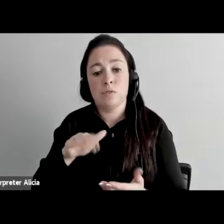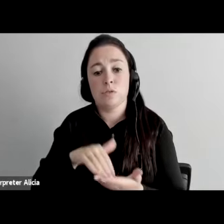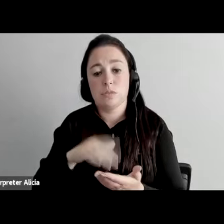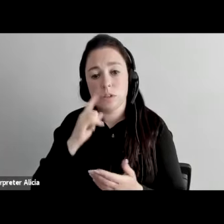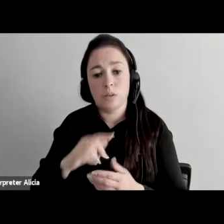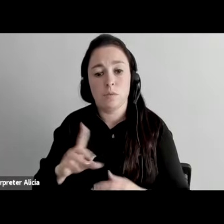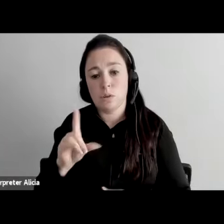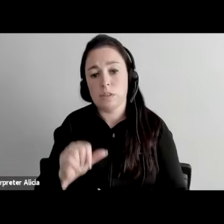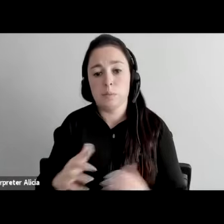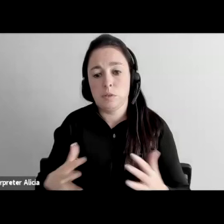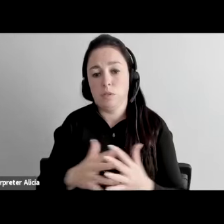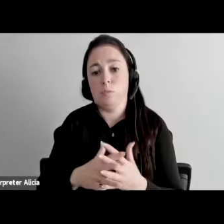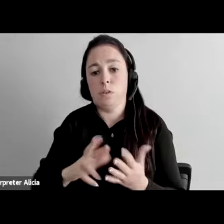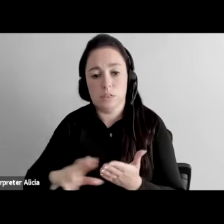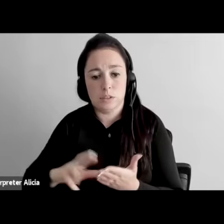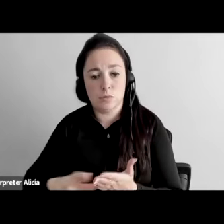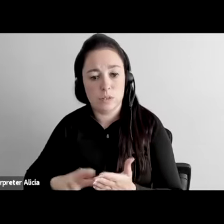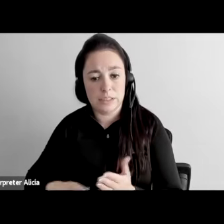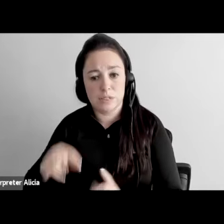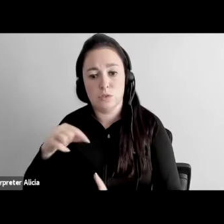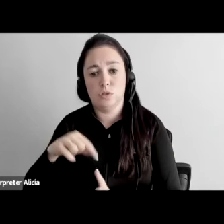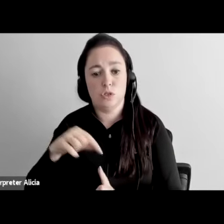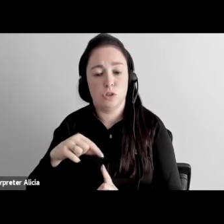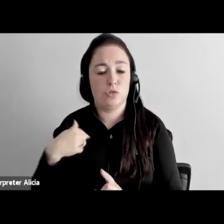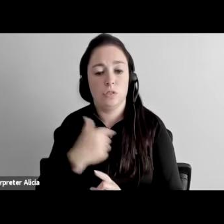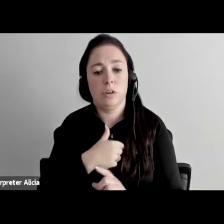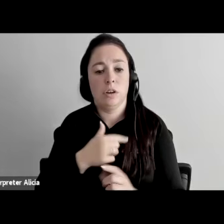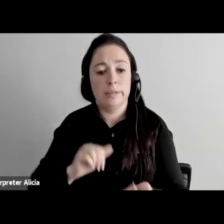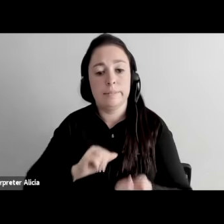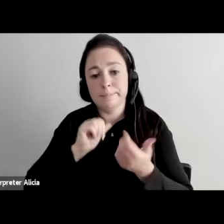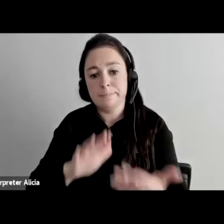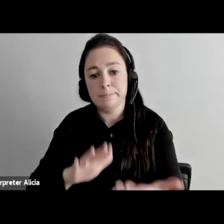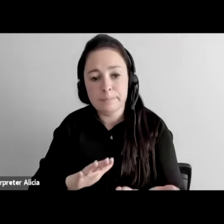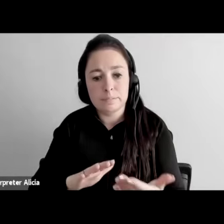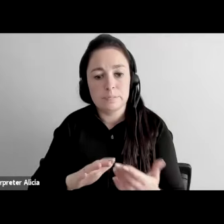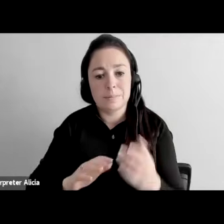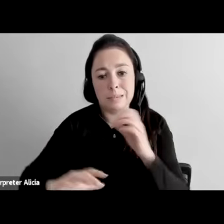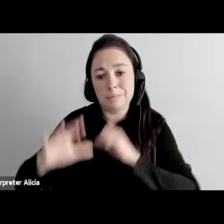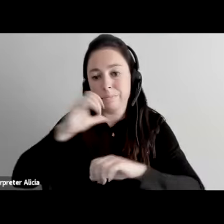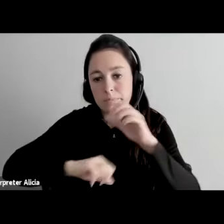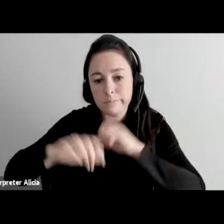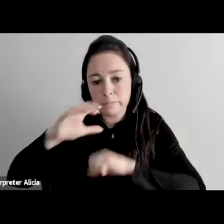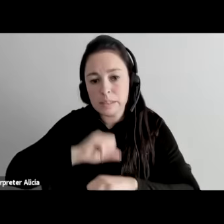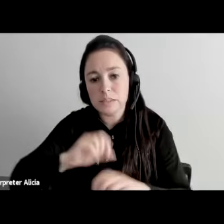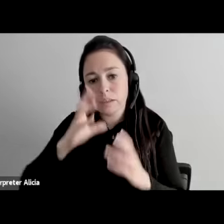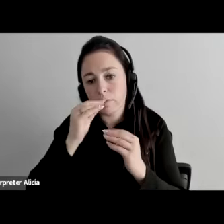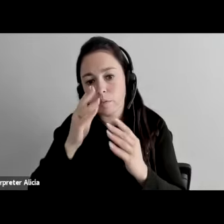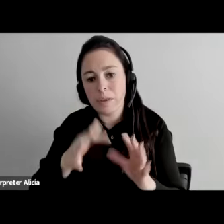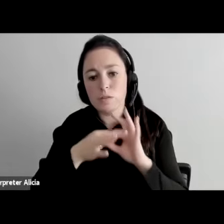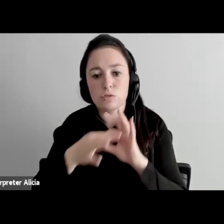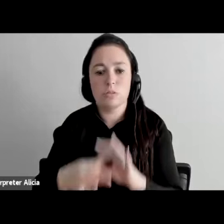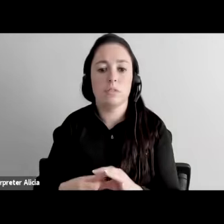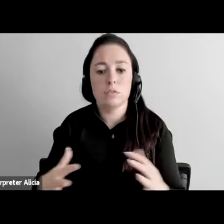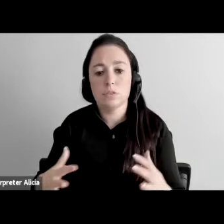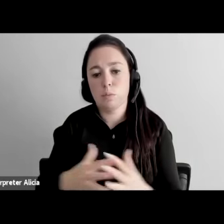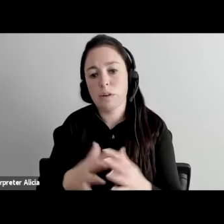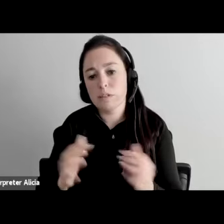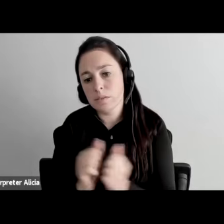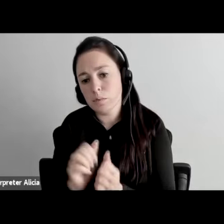Pregnancy Research, we address gaps in knowledge about pregnancy and disability by looking at data sources